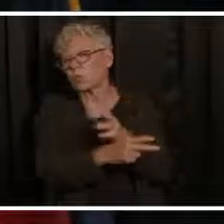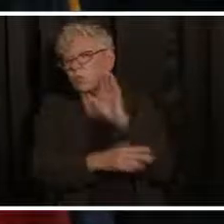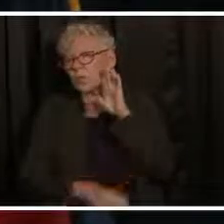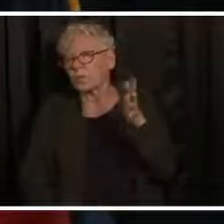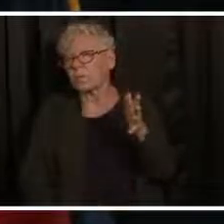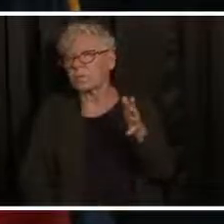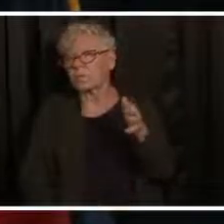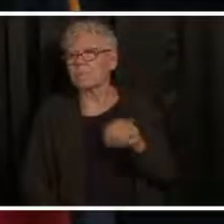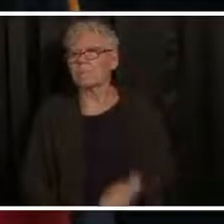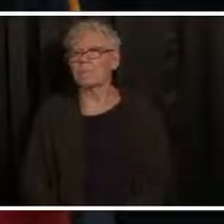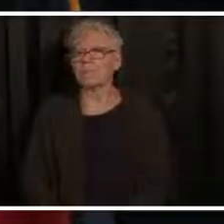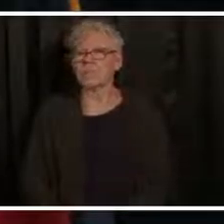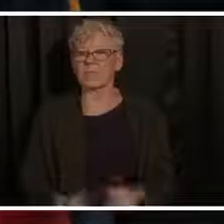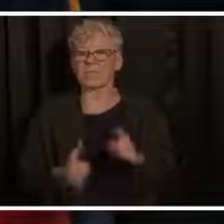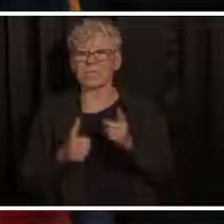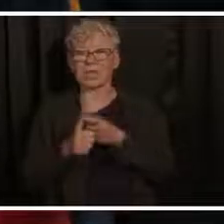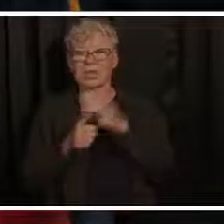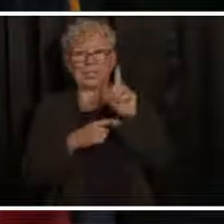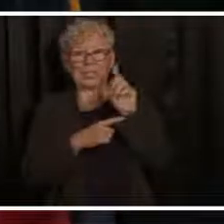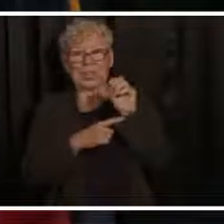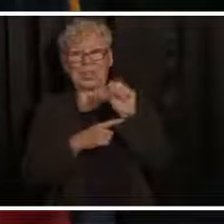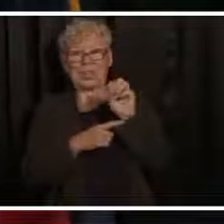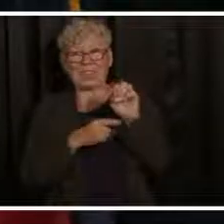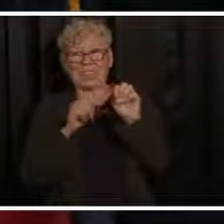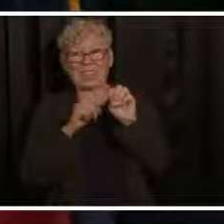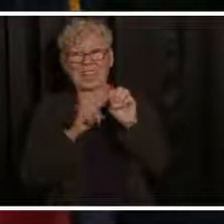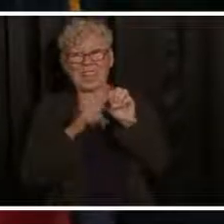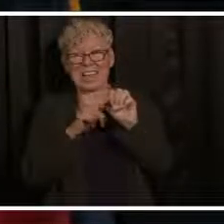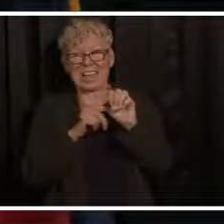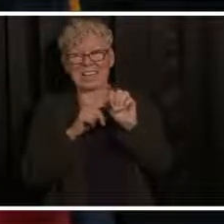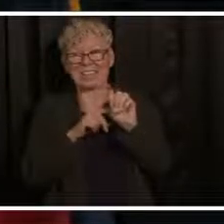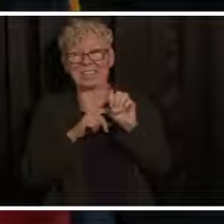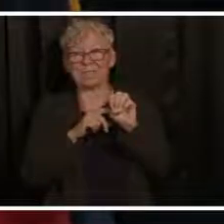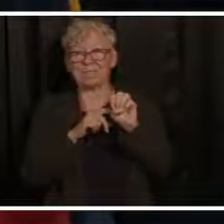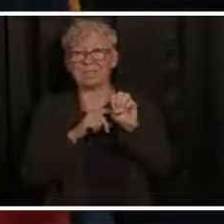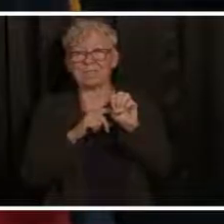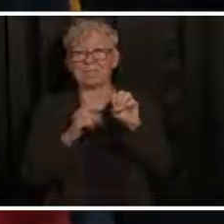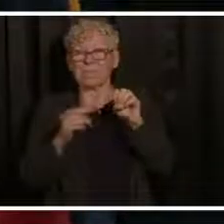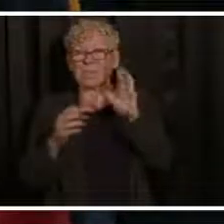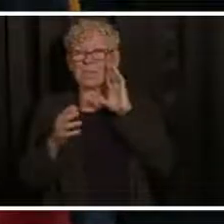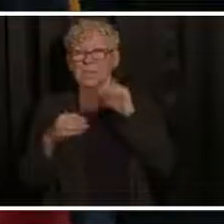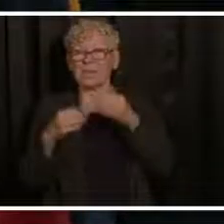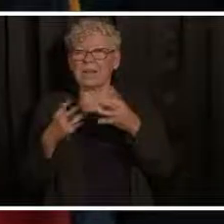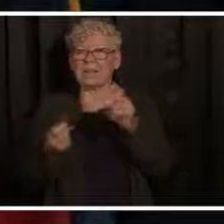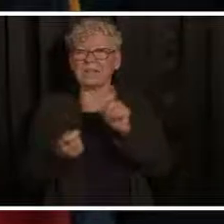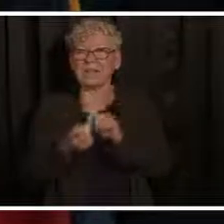the first dose. Um so that's roughly, you know, we'll we'll get you the exact number Steve but but the ones that are